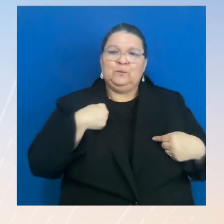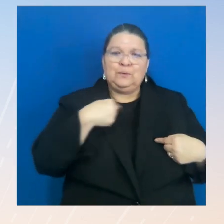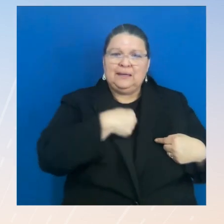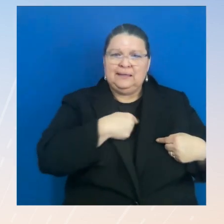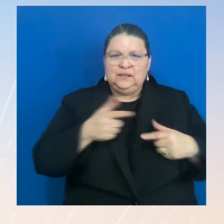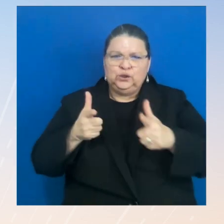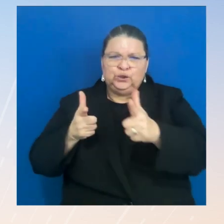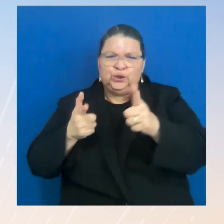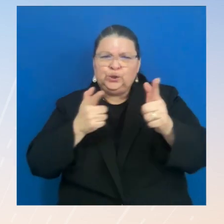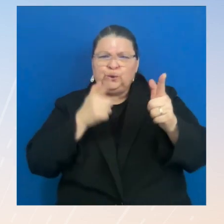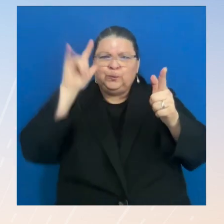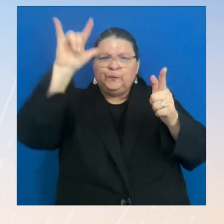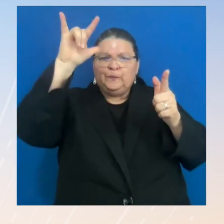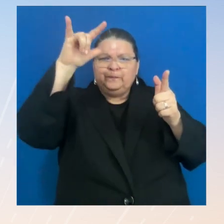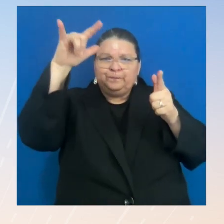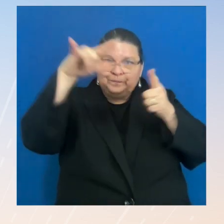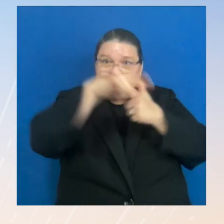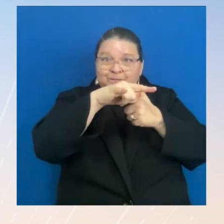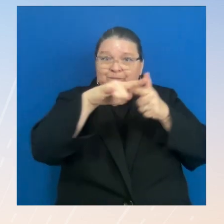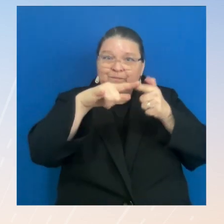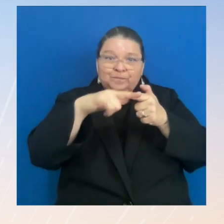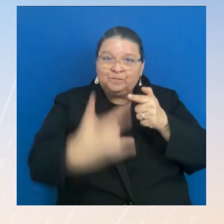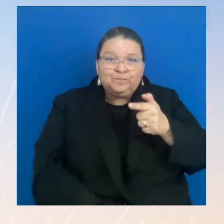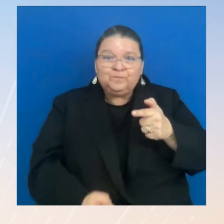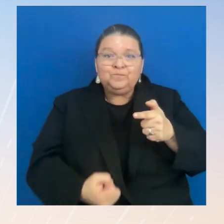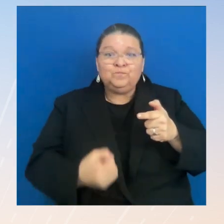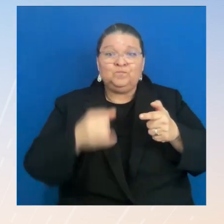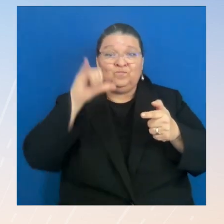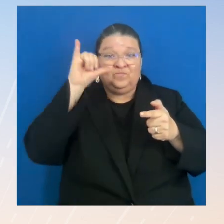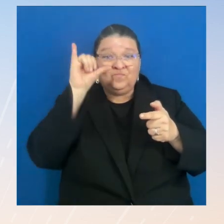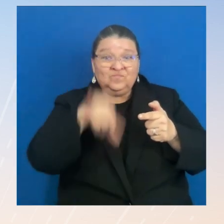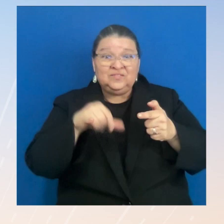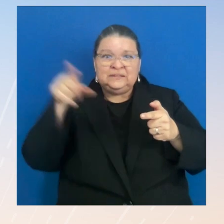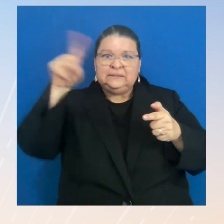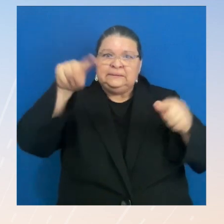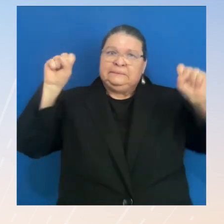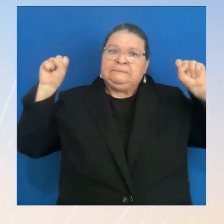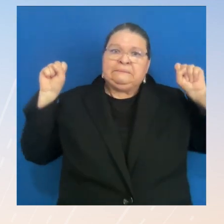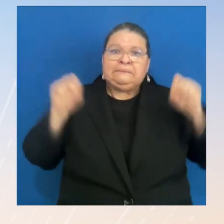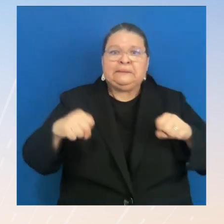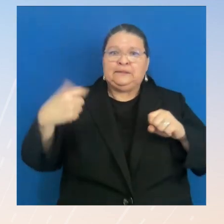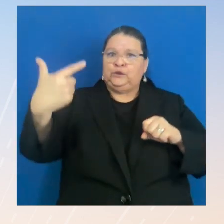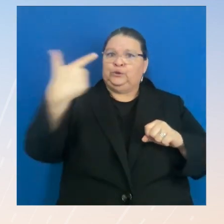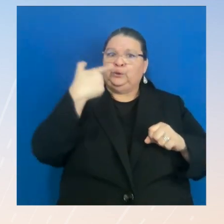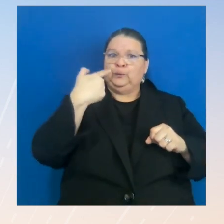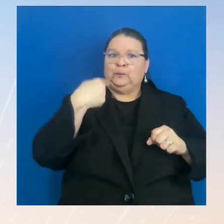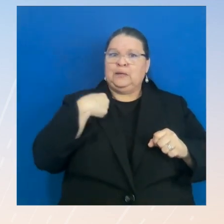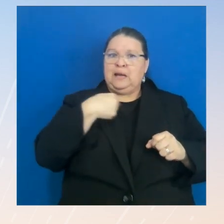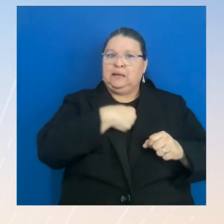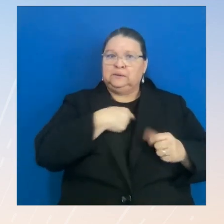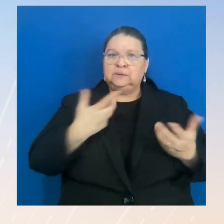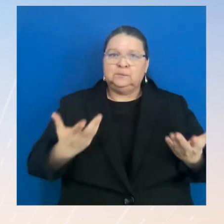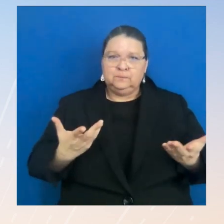have effectively pushed back over the last 19 days is by using exactly the type of military assistance we have provided.